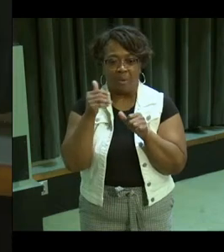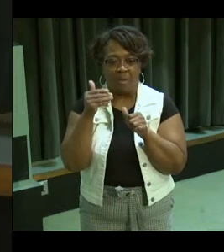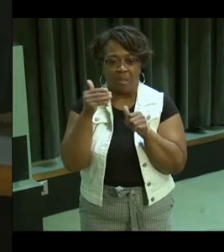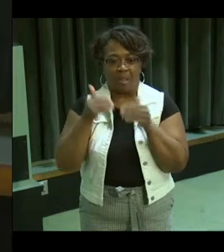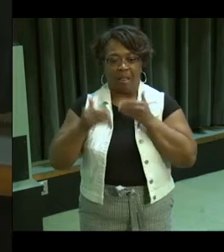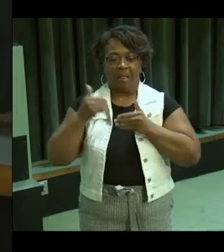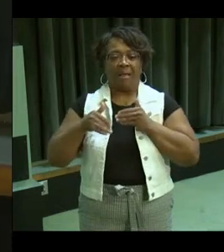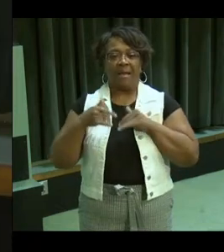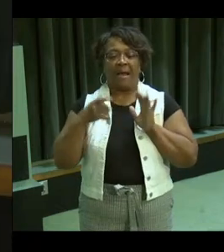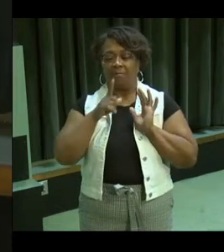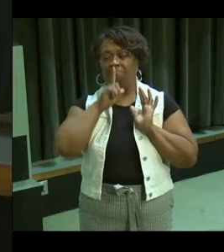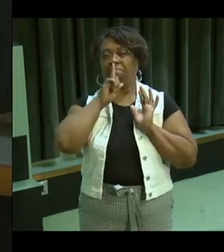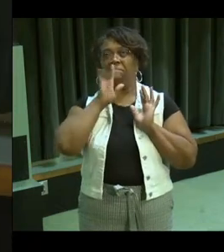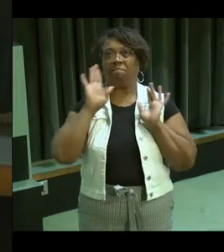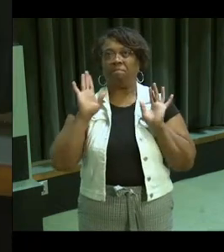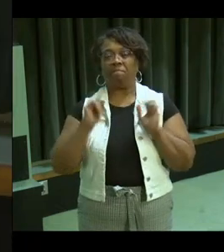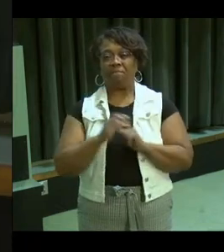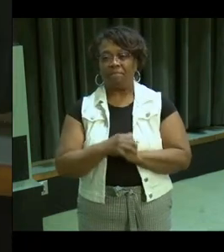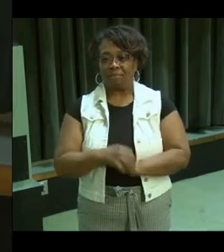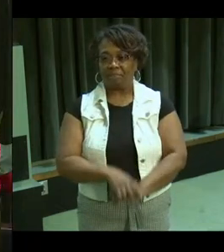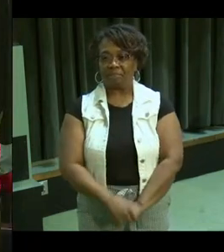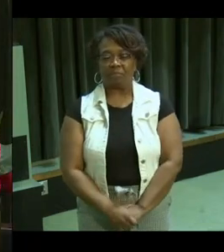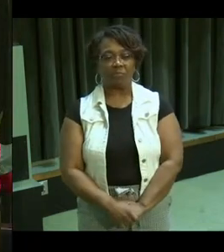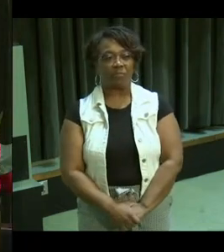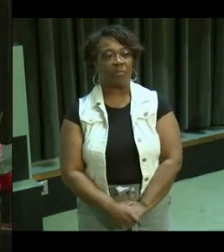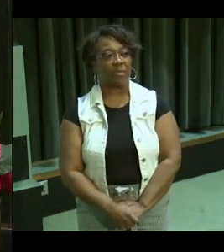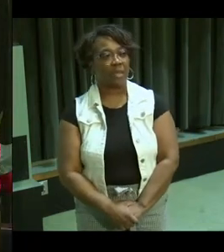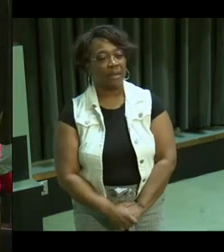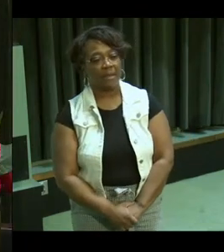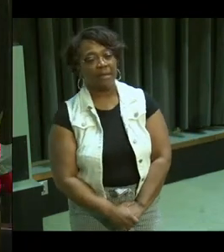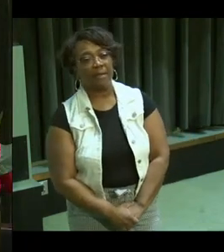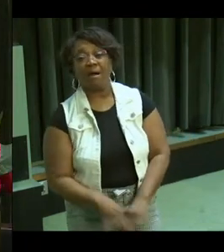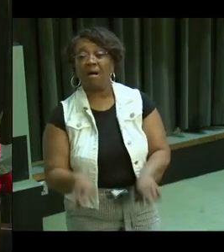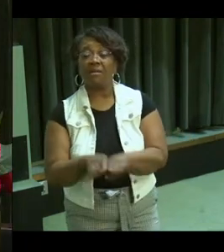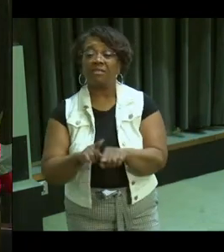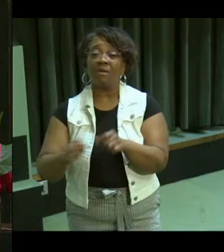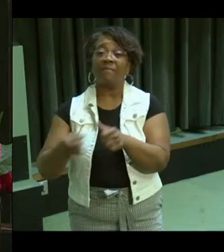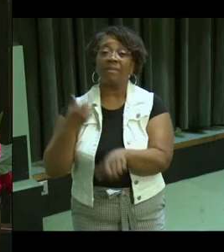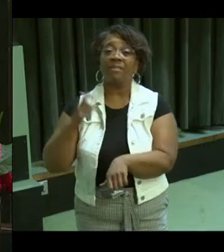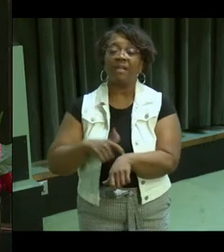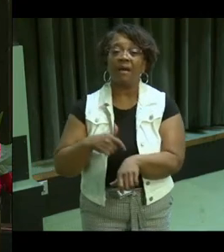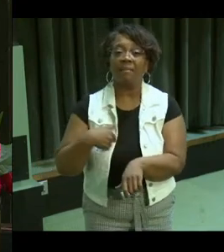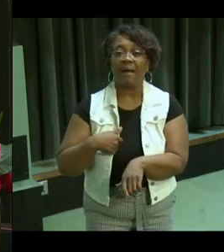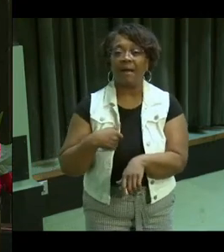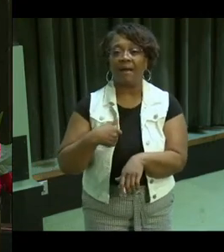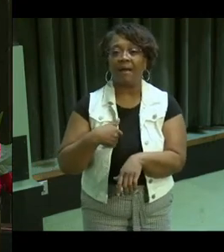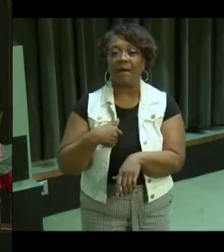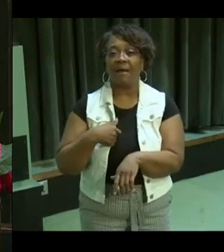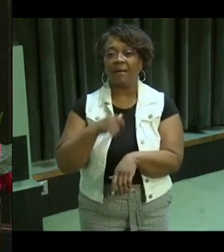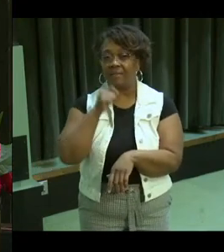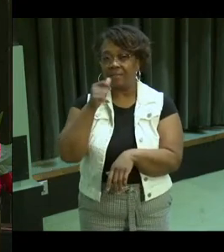I won't say any more on that,